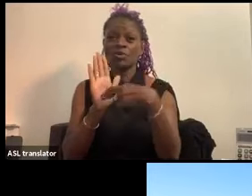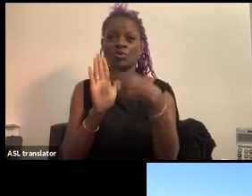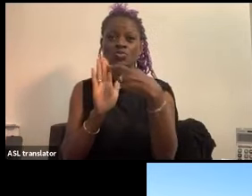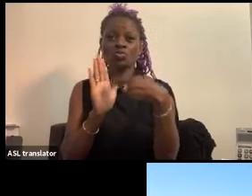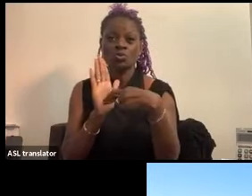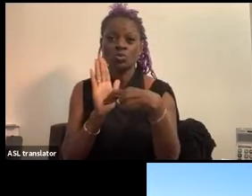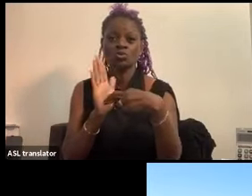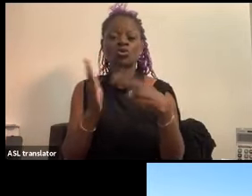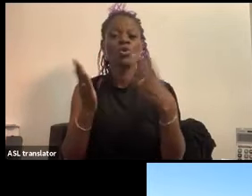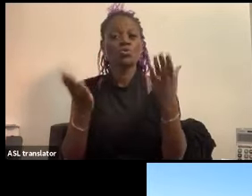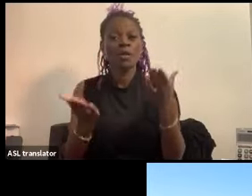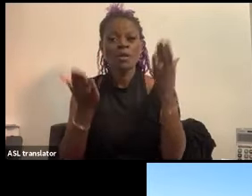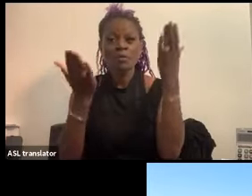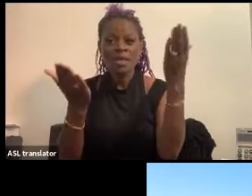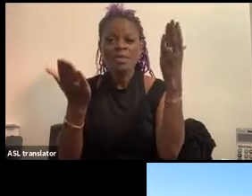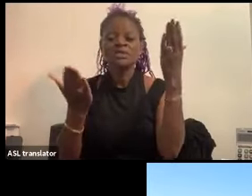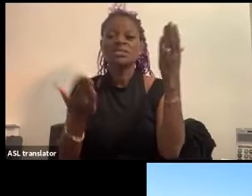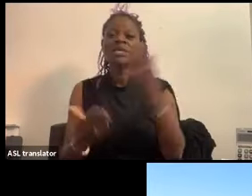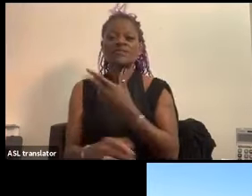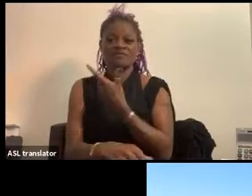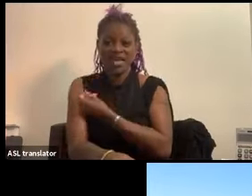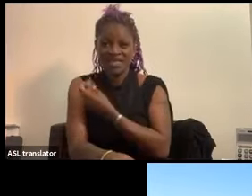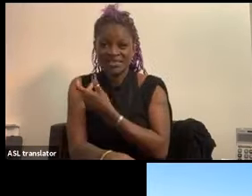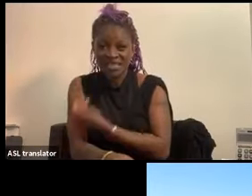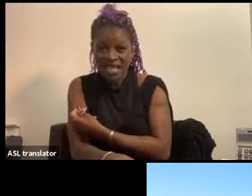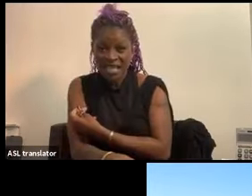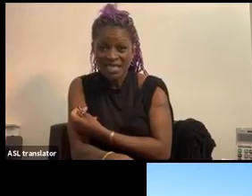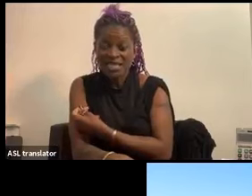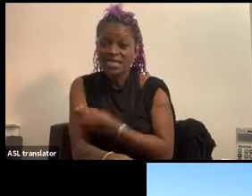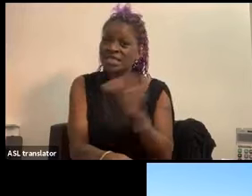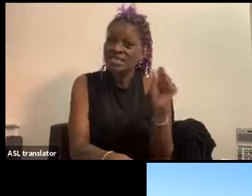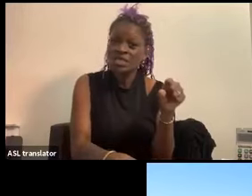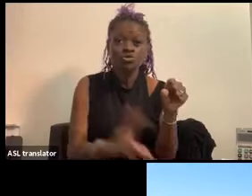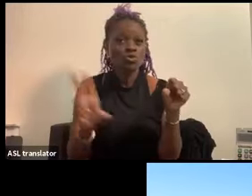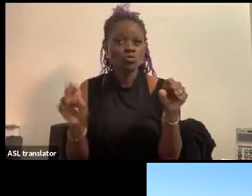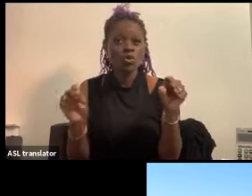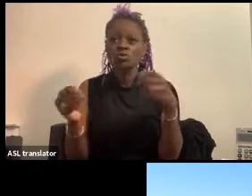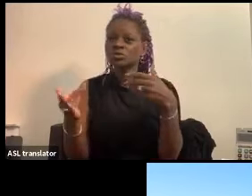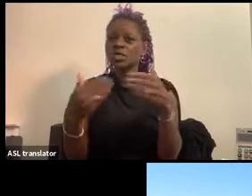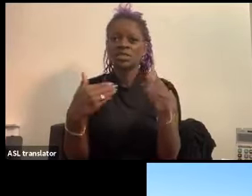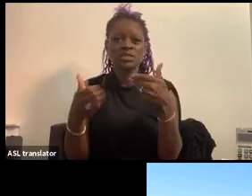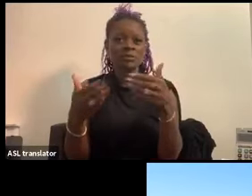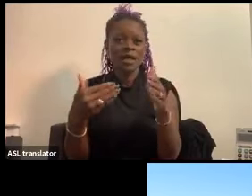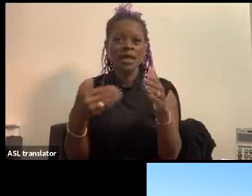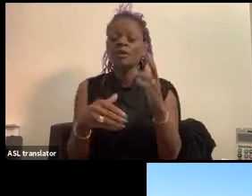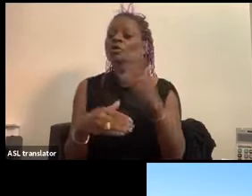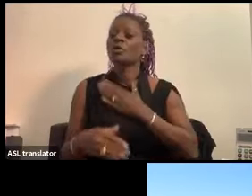vaccinated and unvaccinated people wear masks in public indoor settings in areas